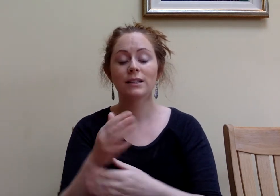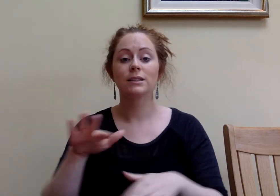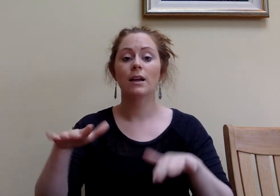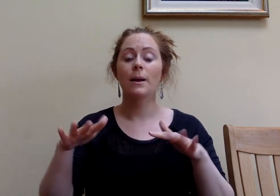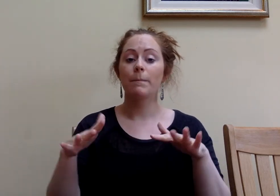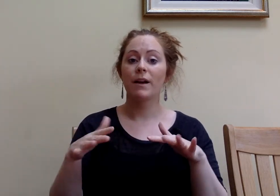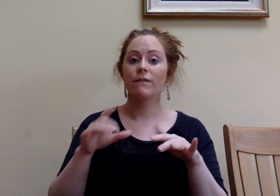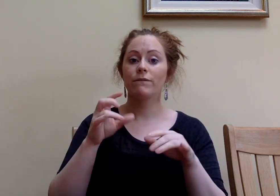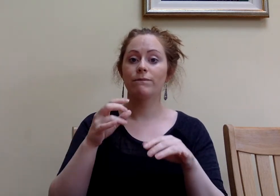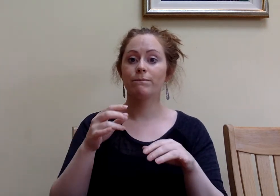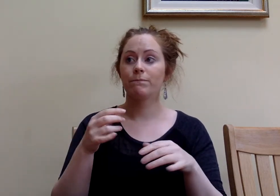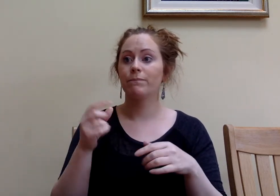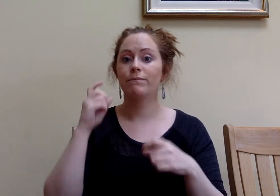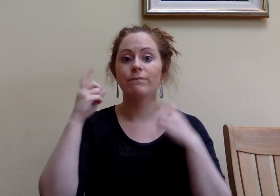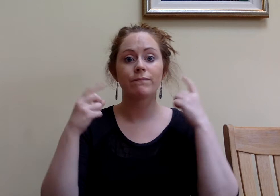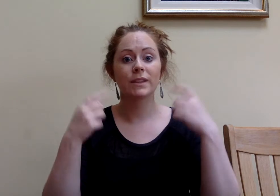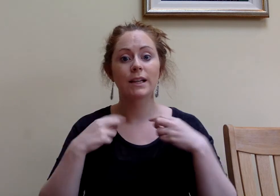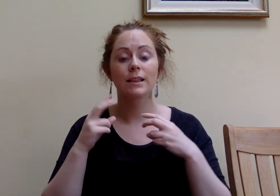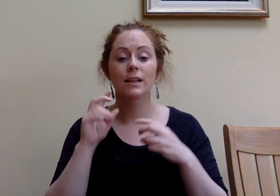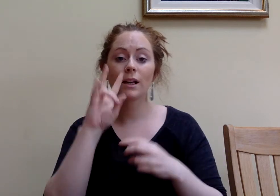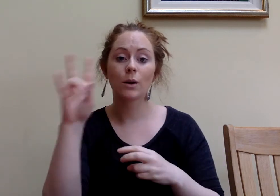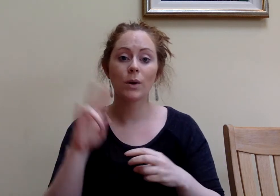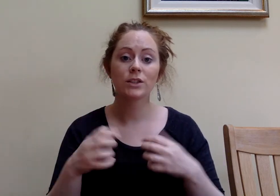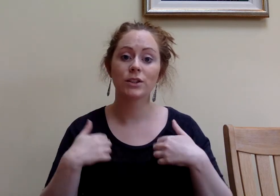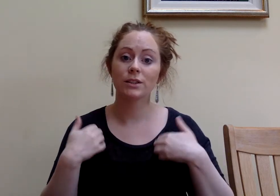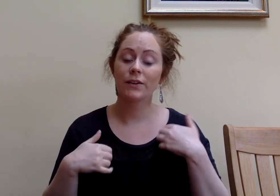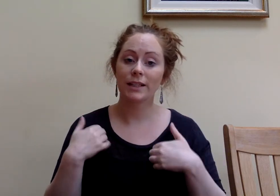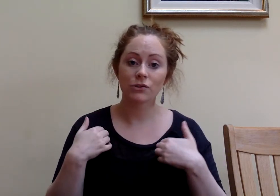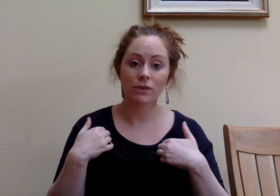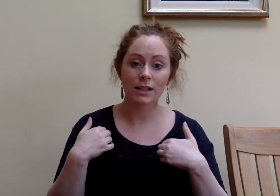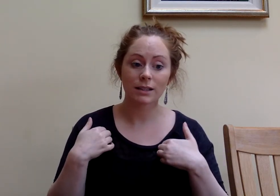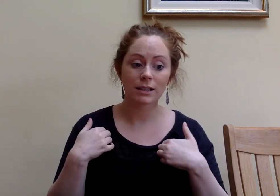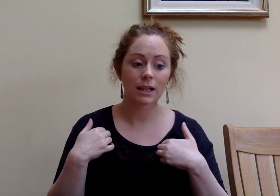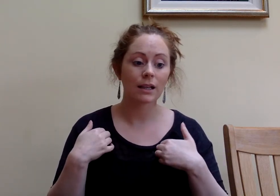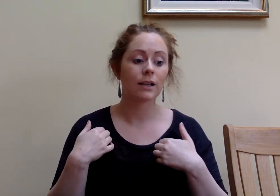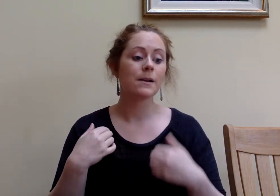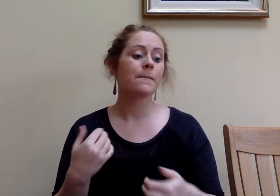You may find the questions interesting too.